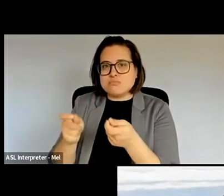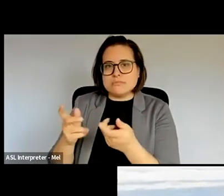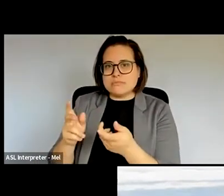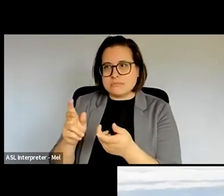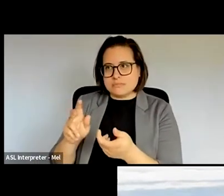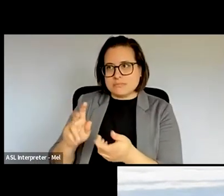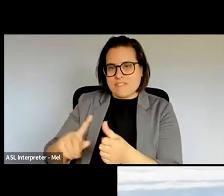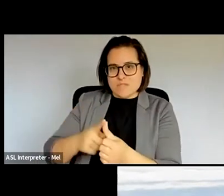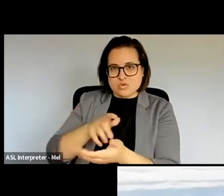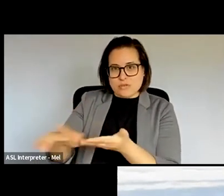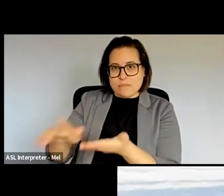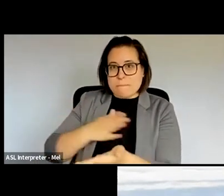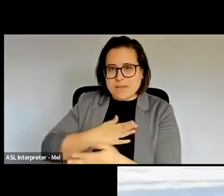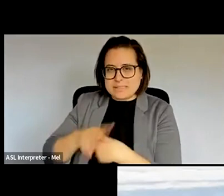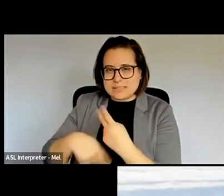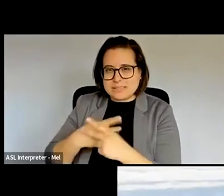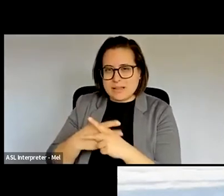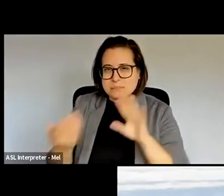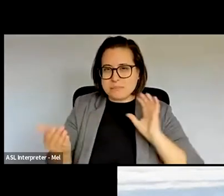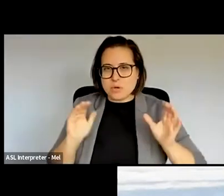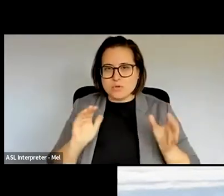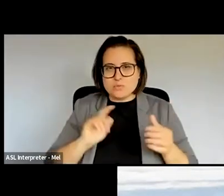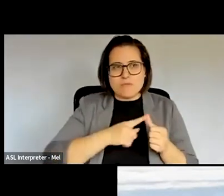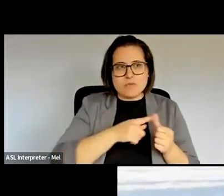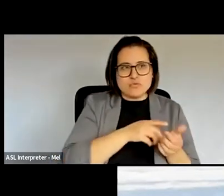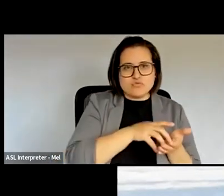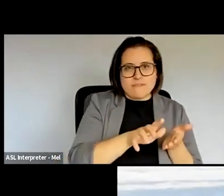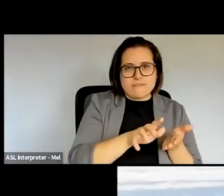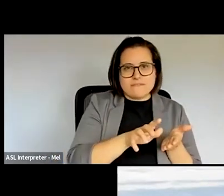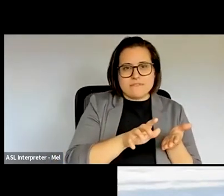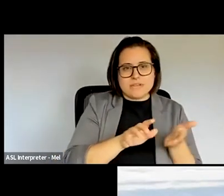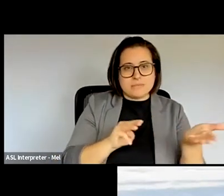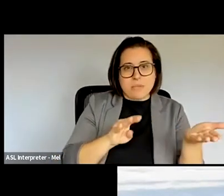and it would be very different than the first draft that you know Monica or Ben's assistant